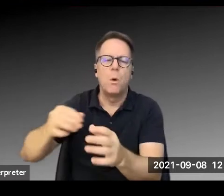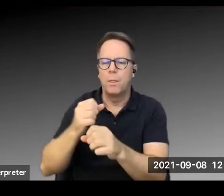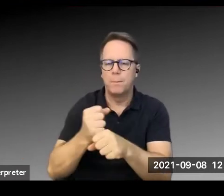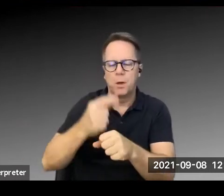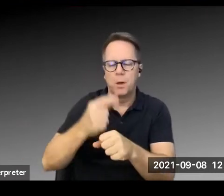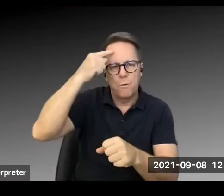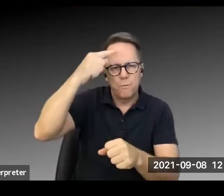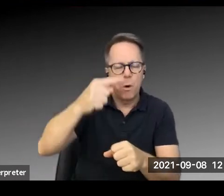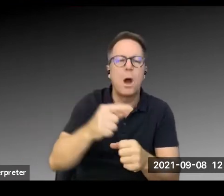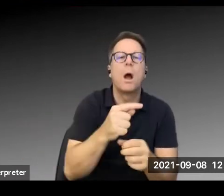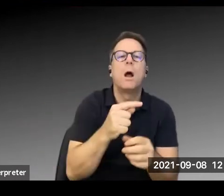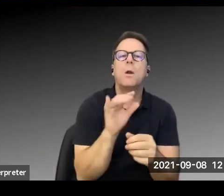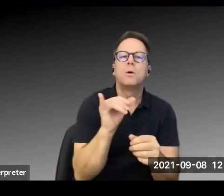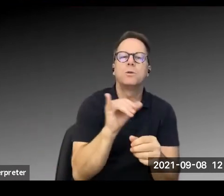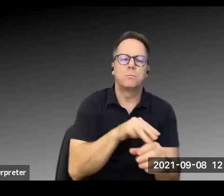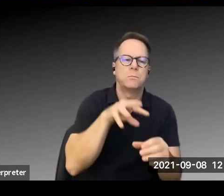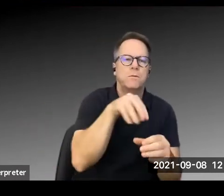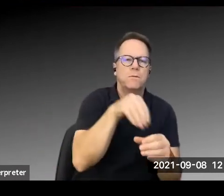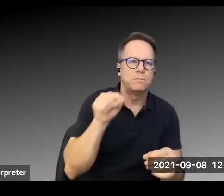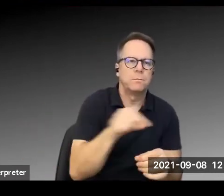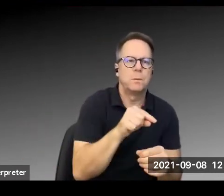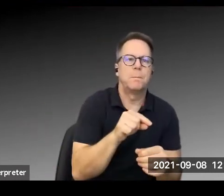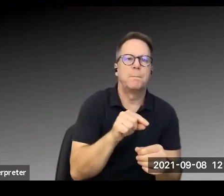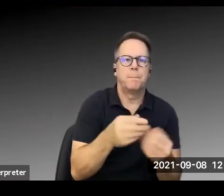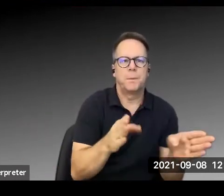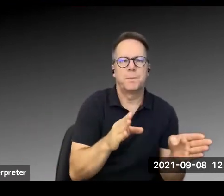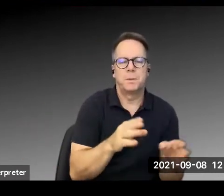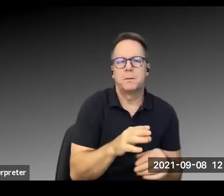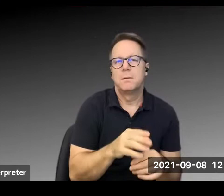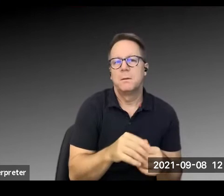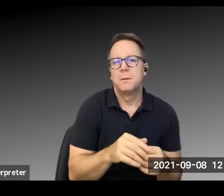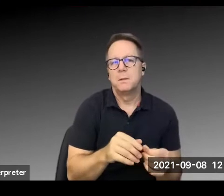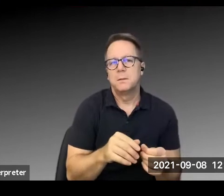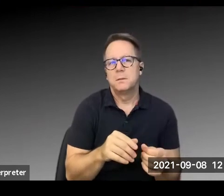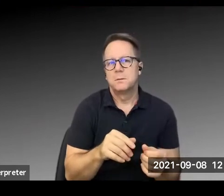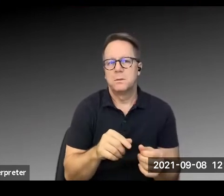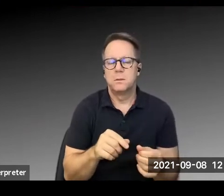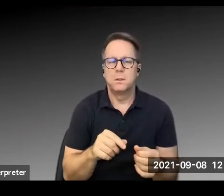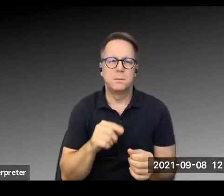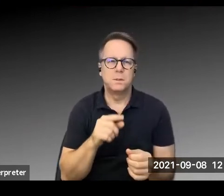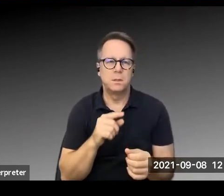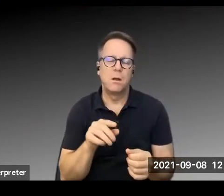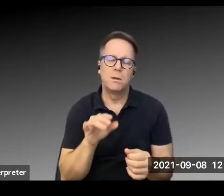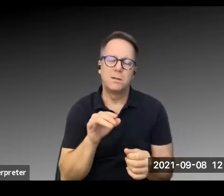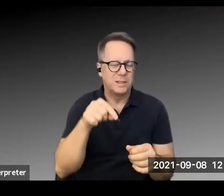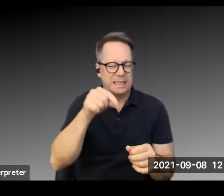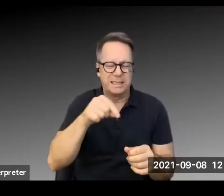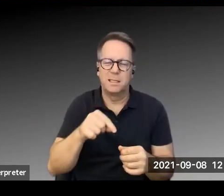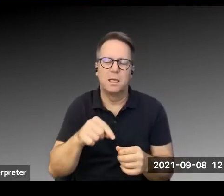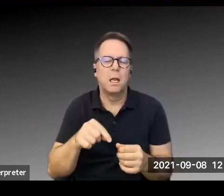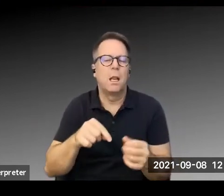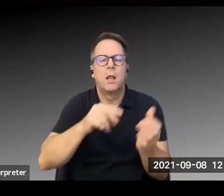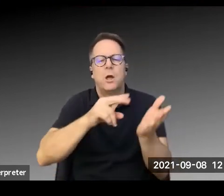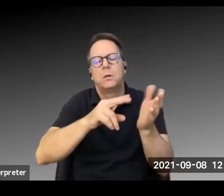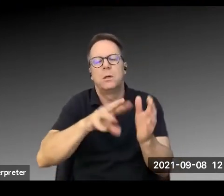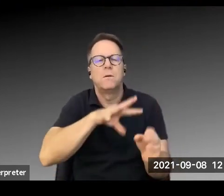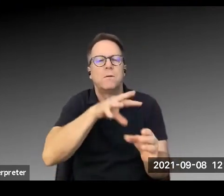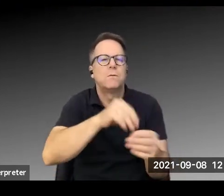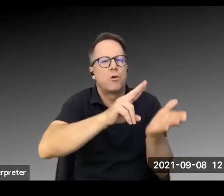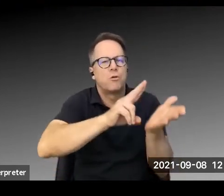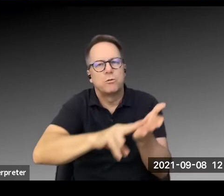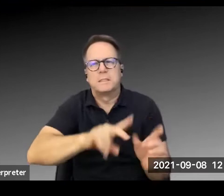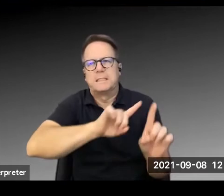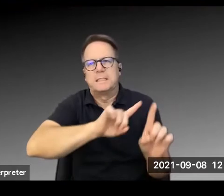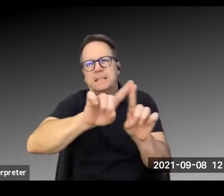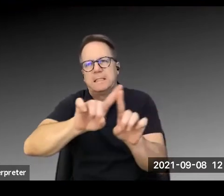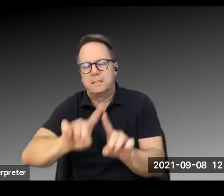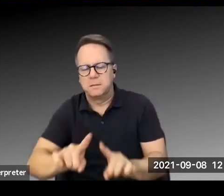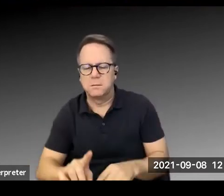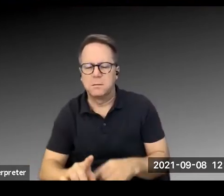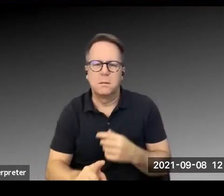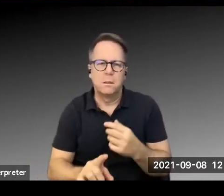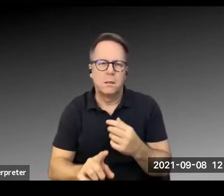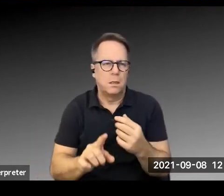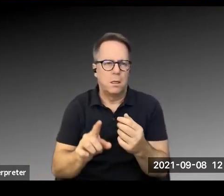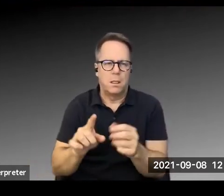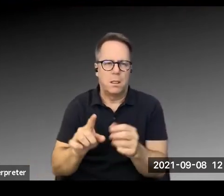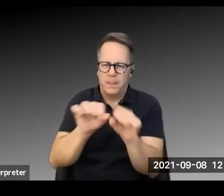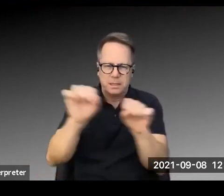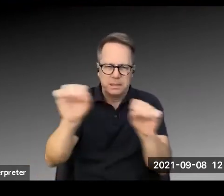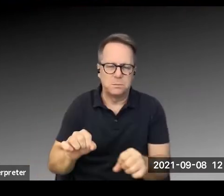And in many cases the defunding of the public sector has meant a series of contractors who are part of feeding the building out of these different systems and the maintenance of legacy systems.